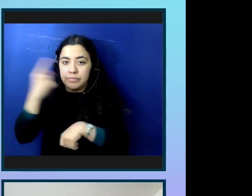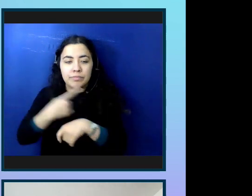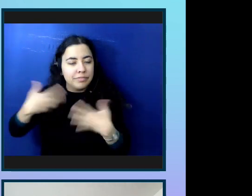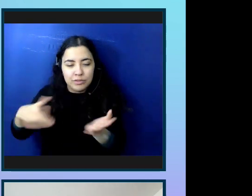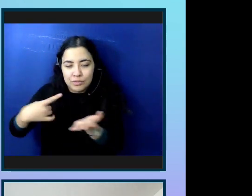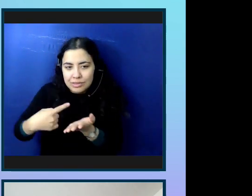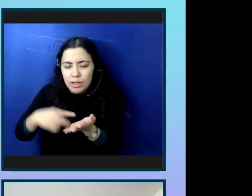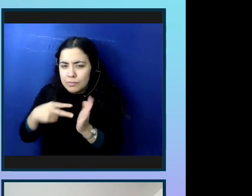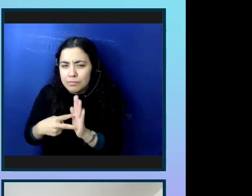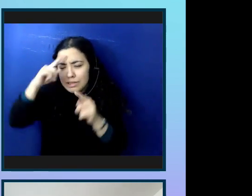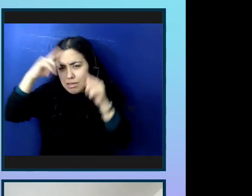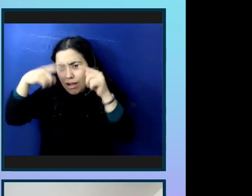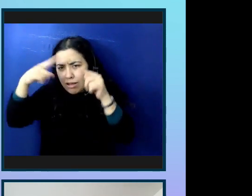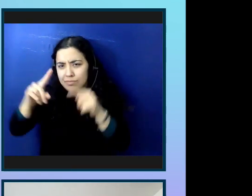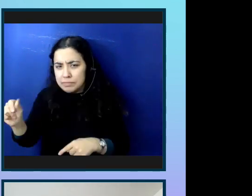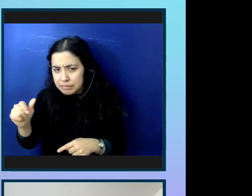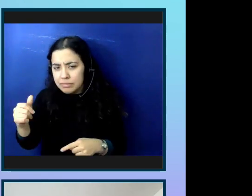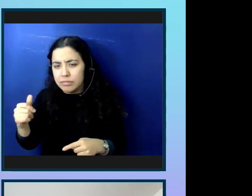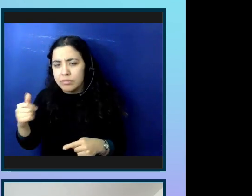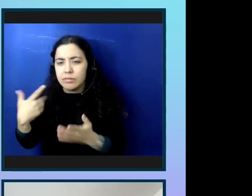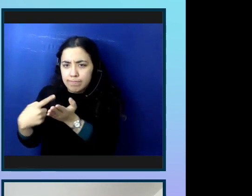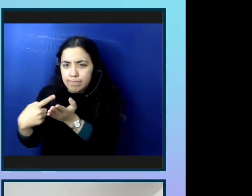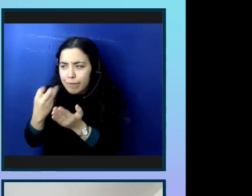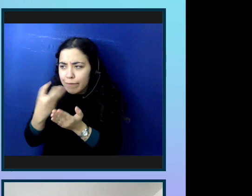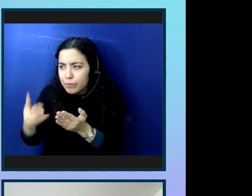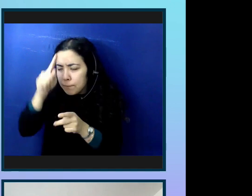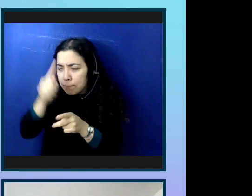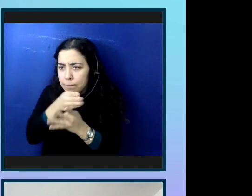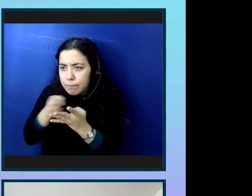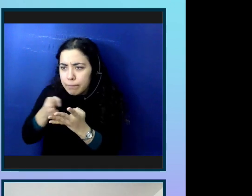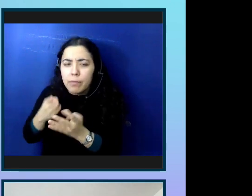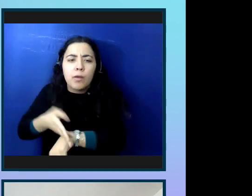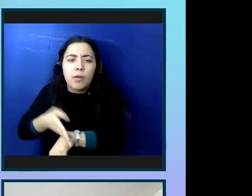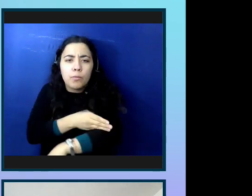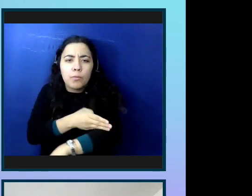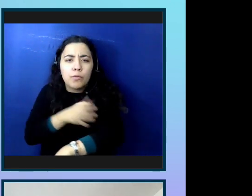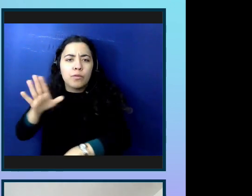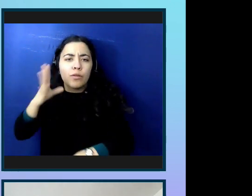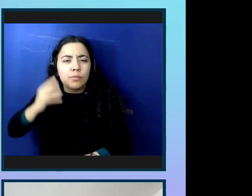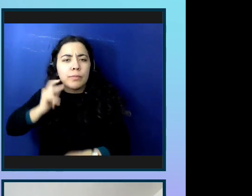and we've discussed a few methods of improving experiences for people with cognitive disabilities,